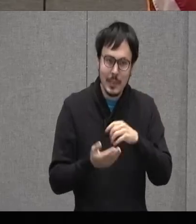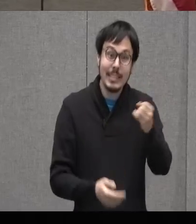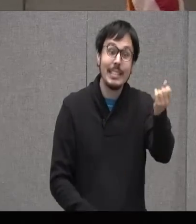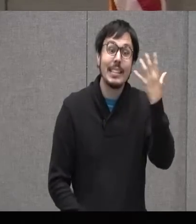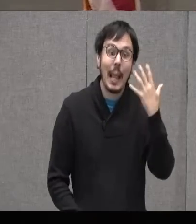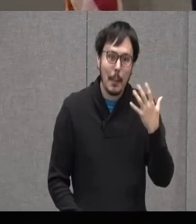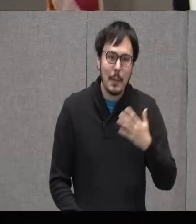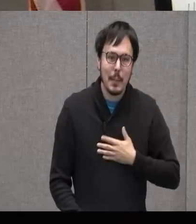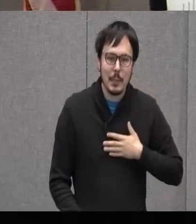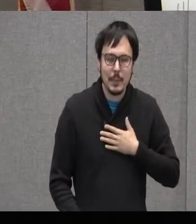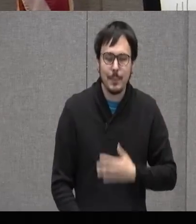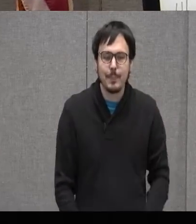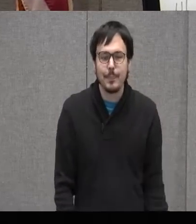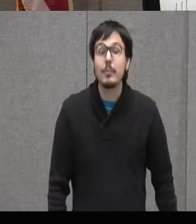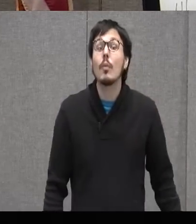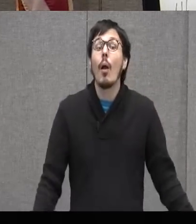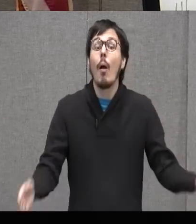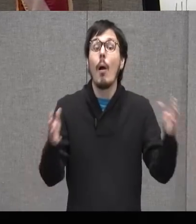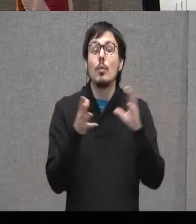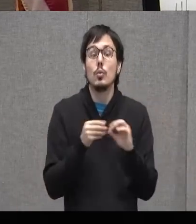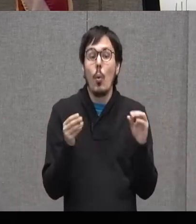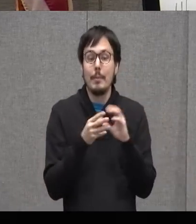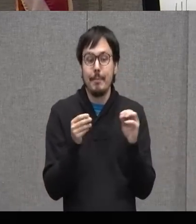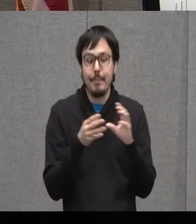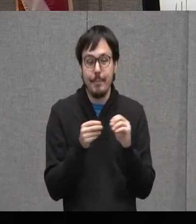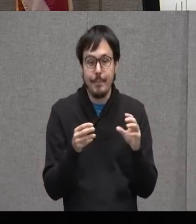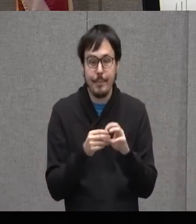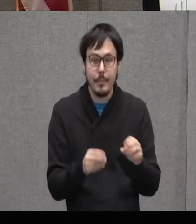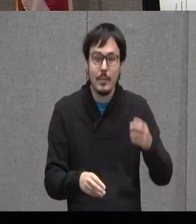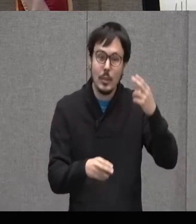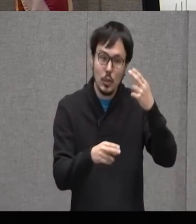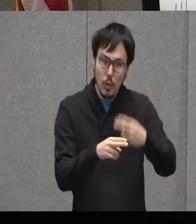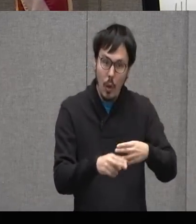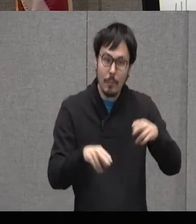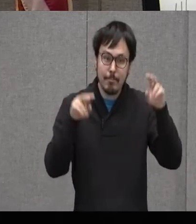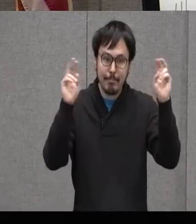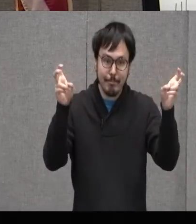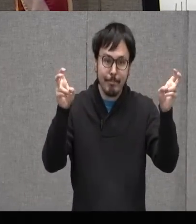This story is called, "I'm Trying to Love Math".